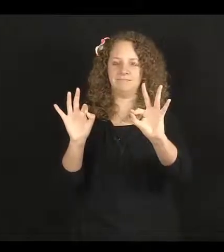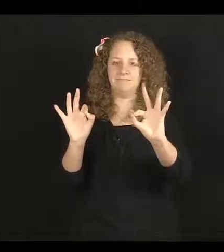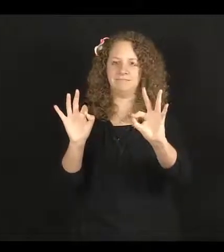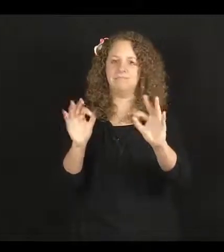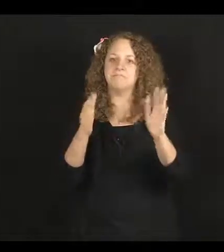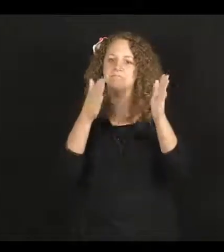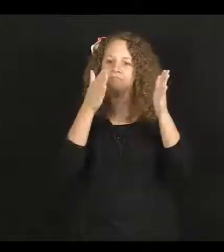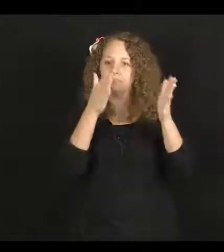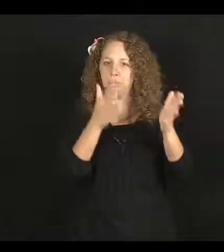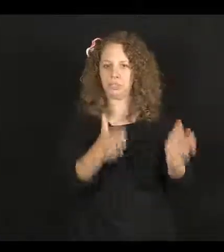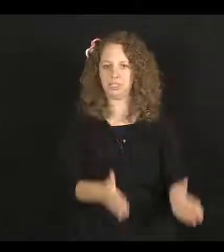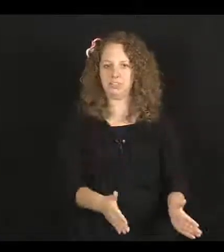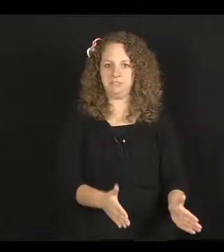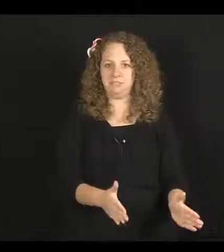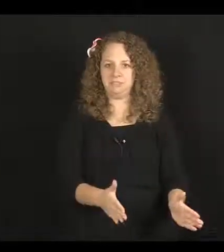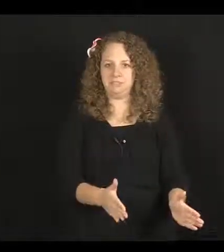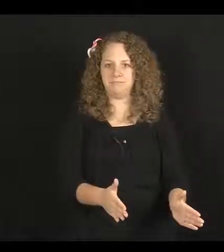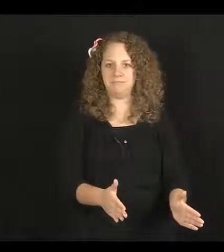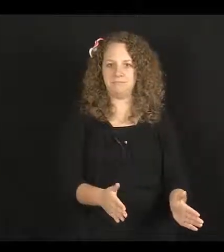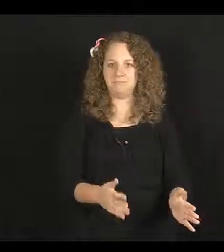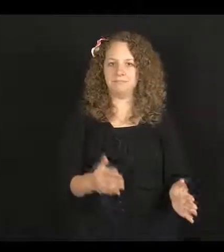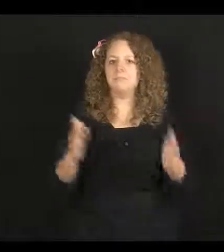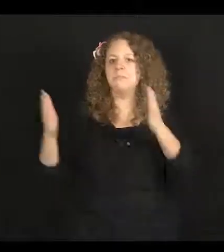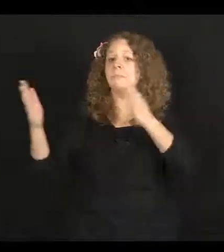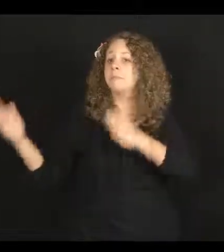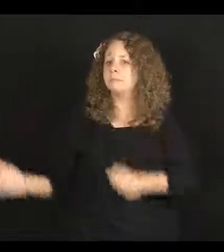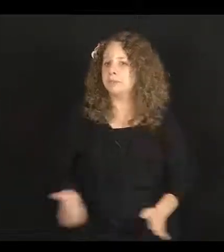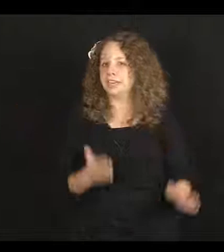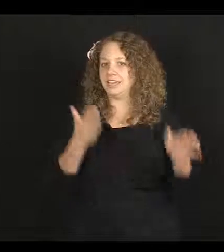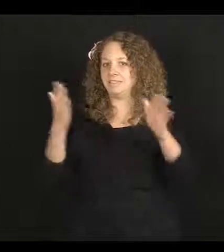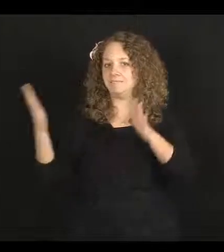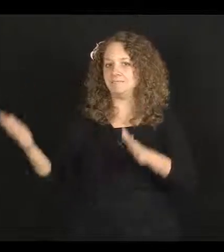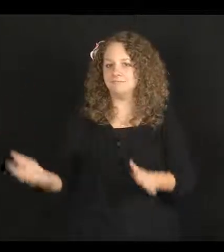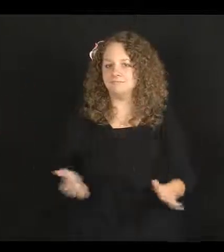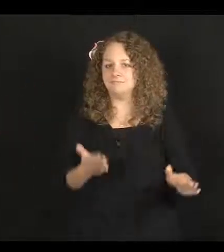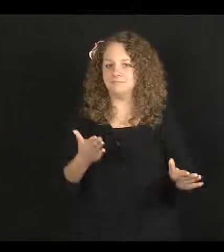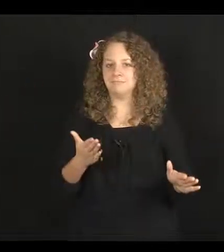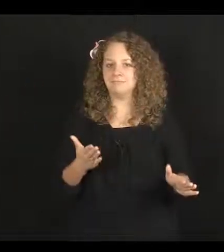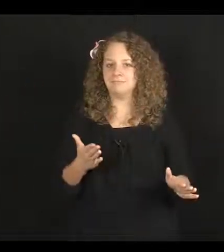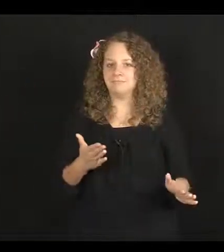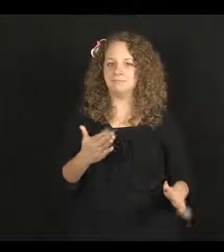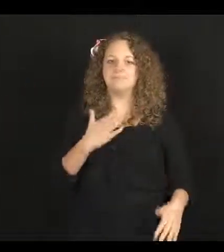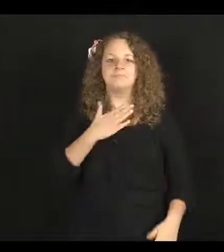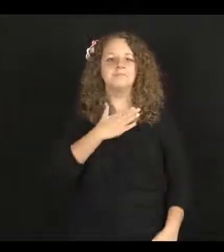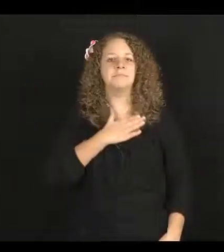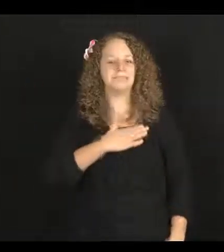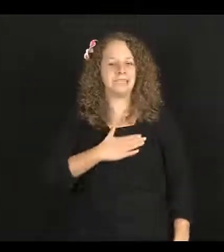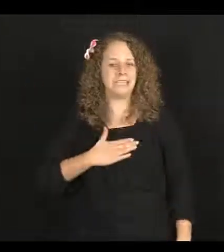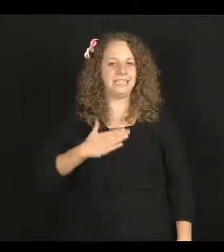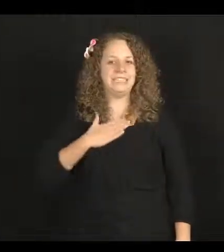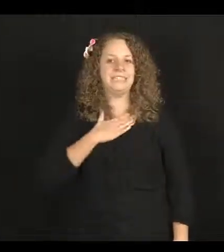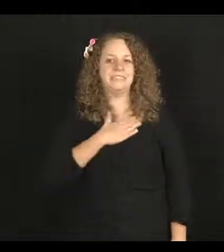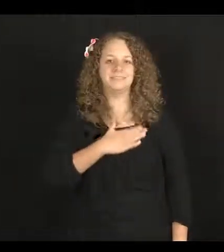PERSON PLAN PLEASE